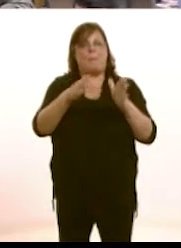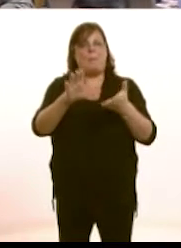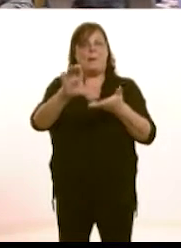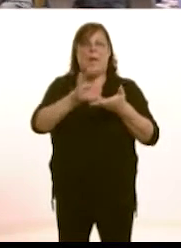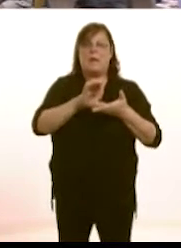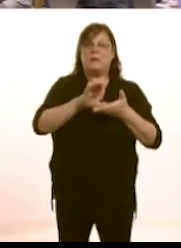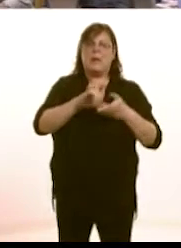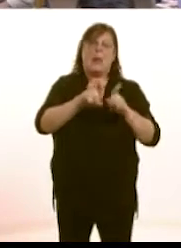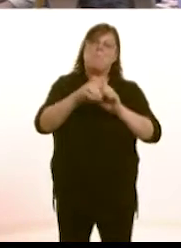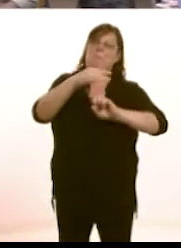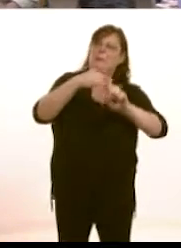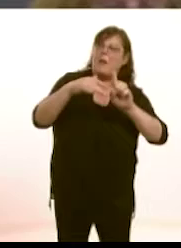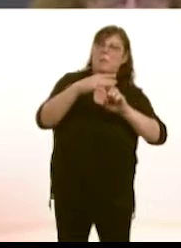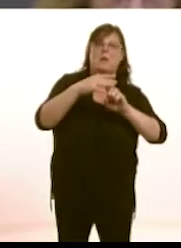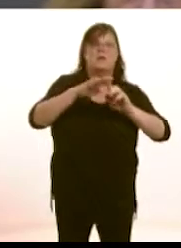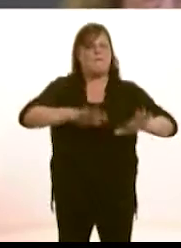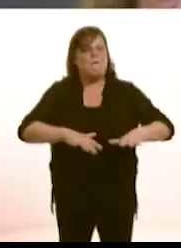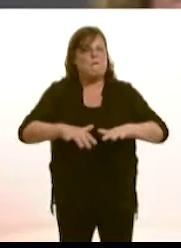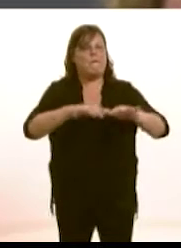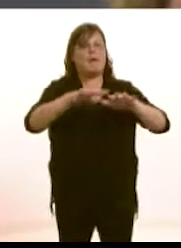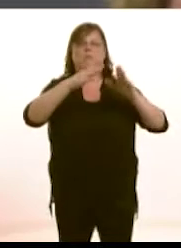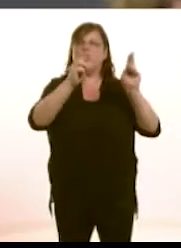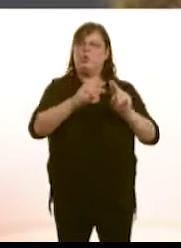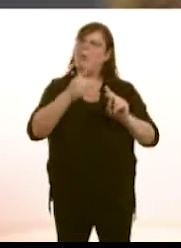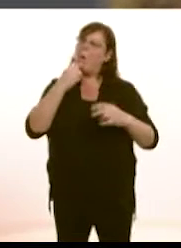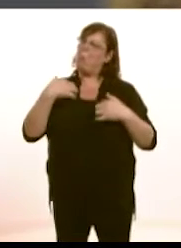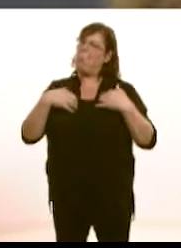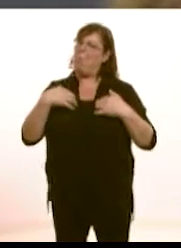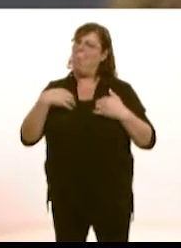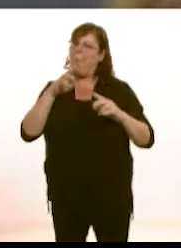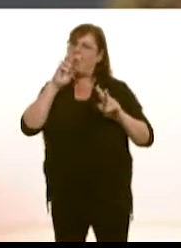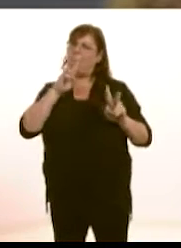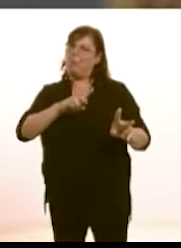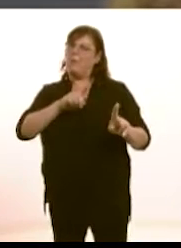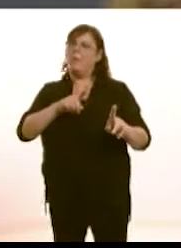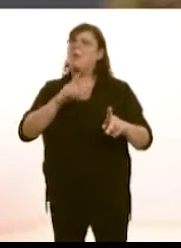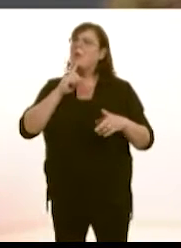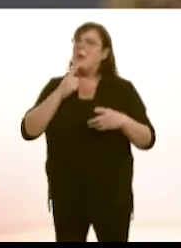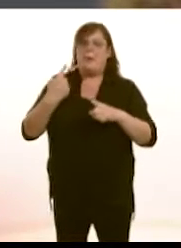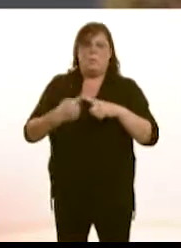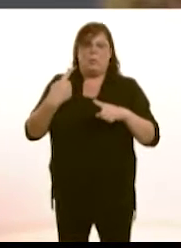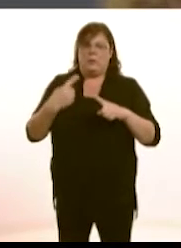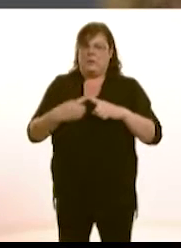such as environmental gains, flood alleviation, and so on. Huw Irranca-Davies: The immediate issue is Brexit and making sure we work with farmers